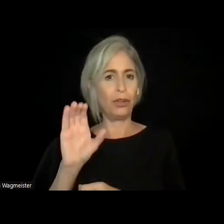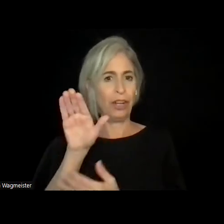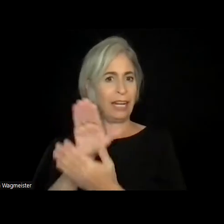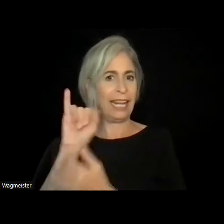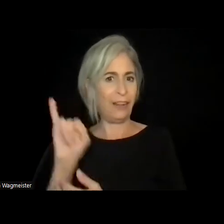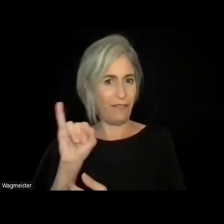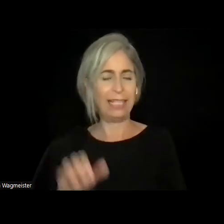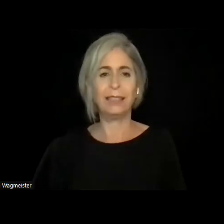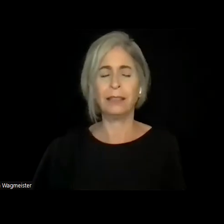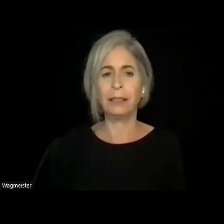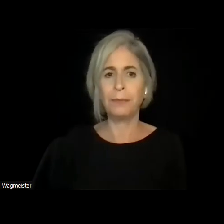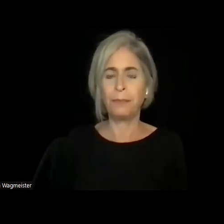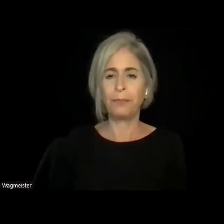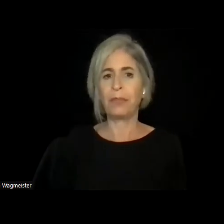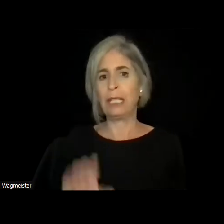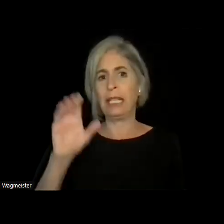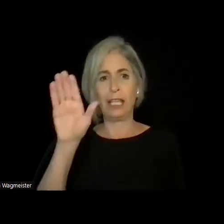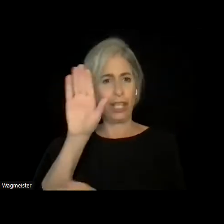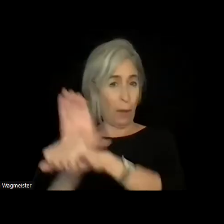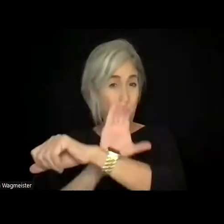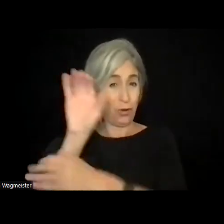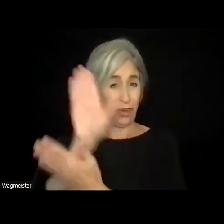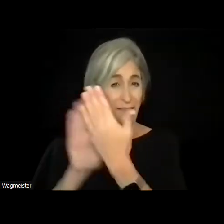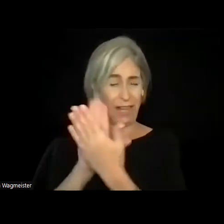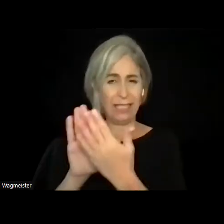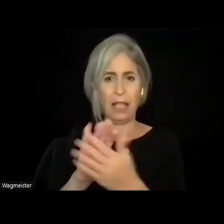new technology,